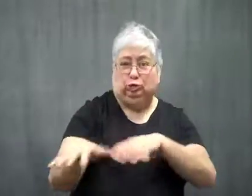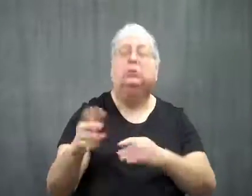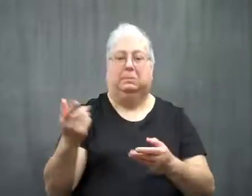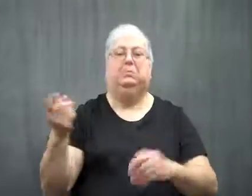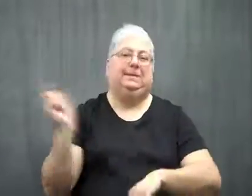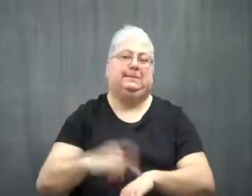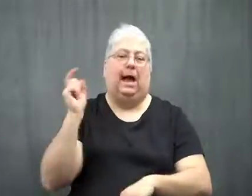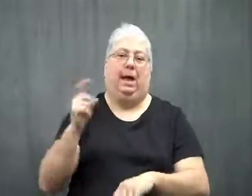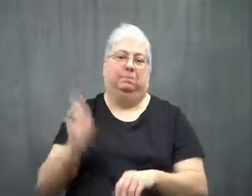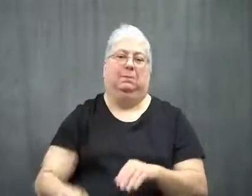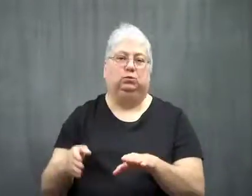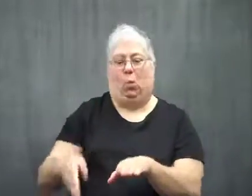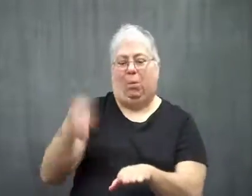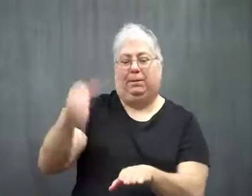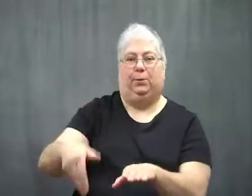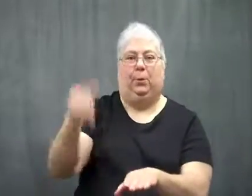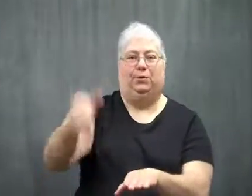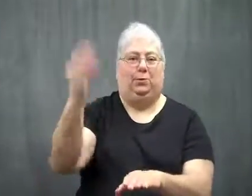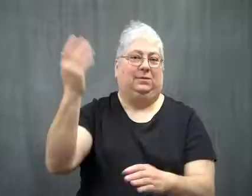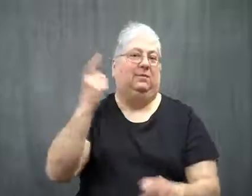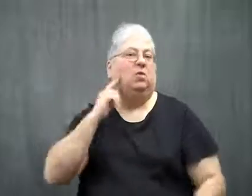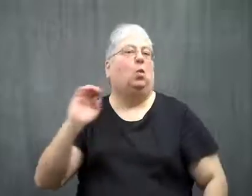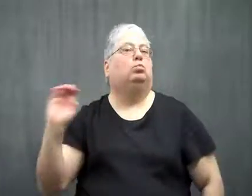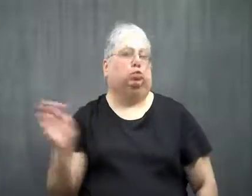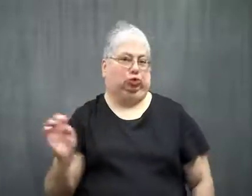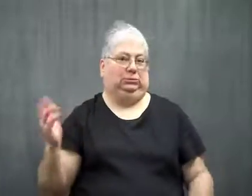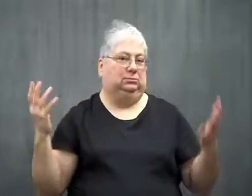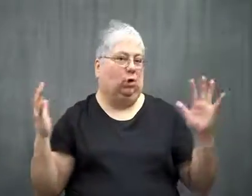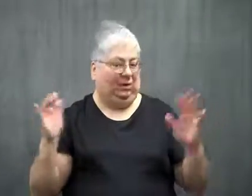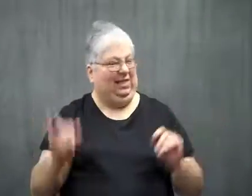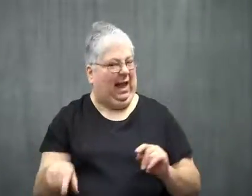that's the tipping point to start opening the gates. It's for emergencies only.